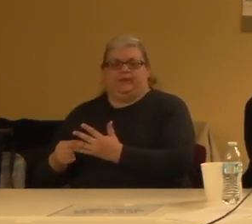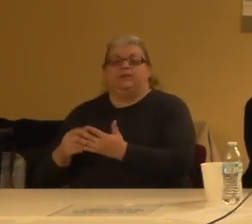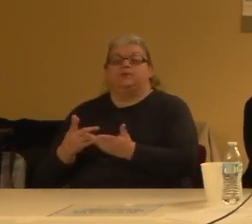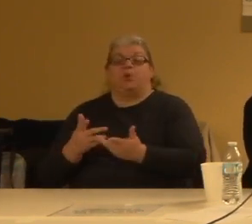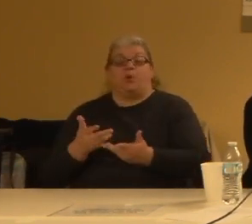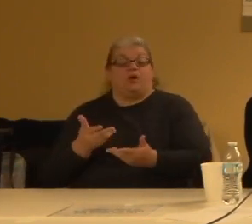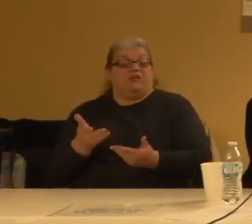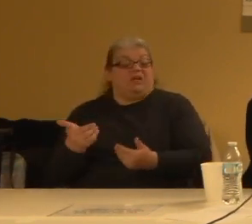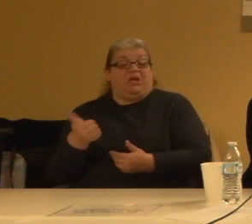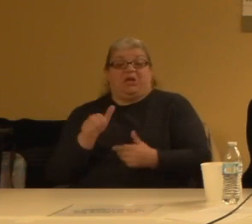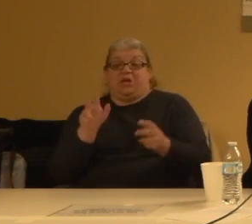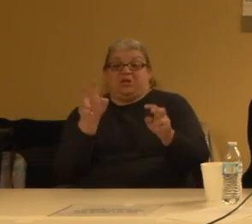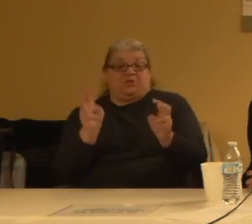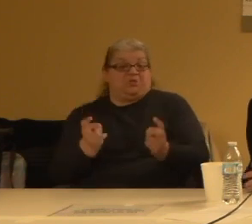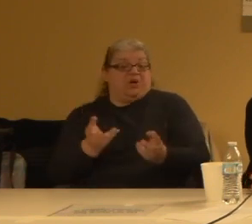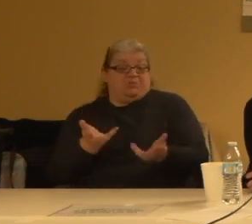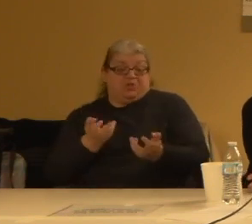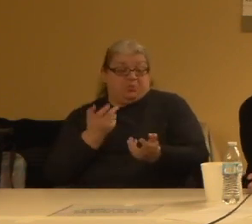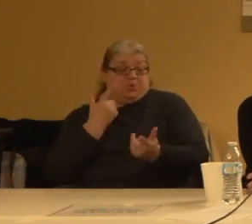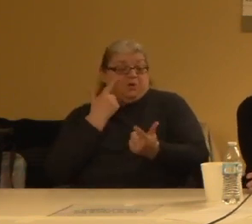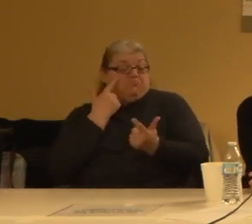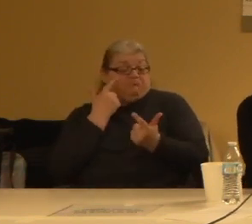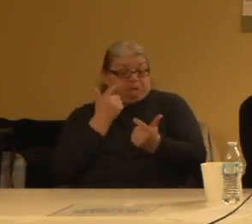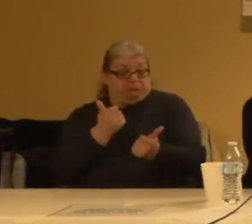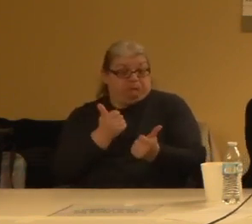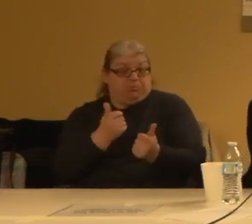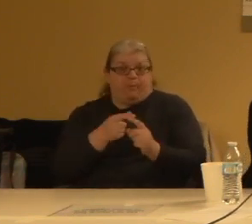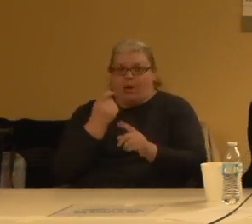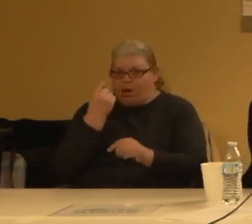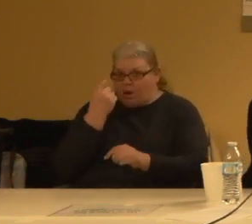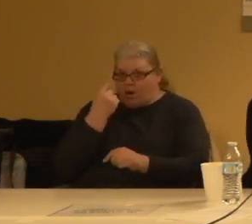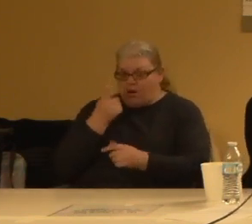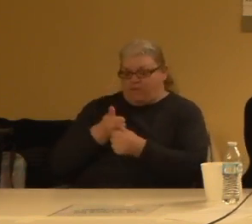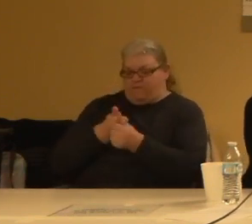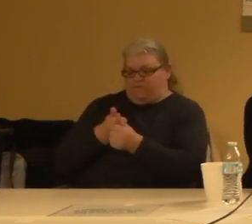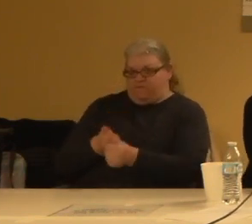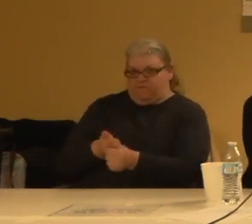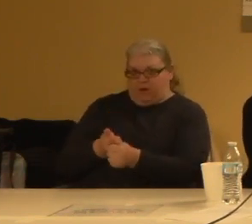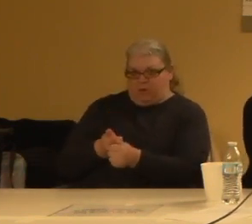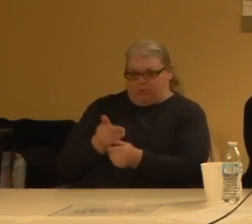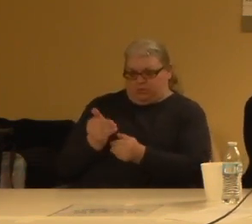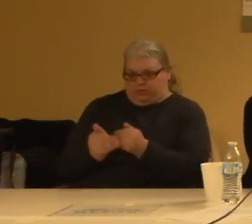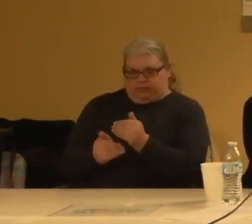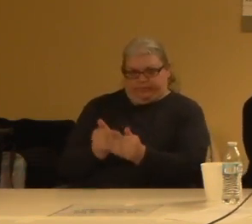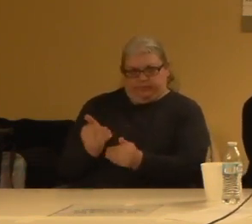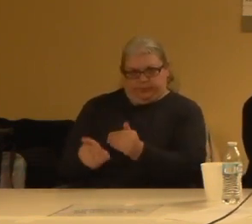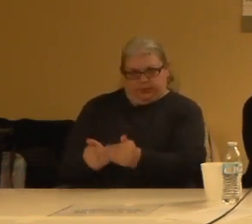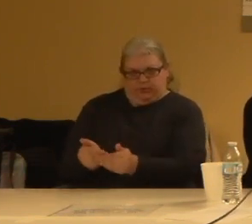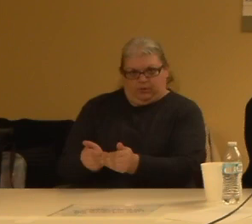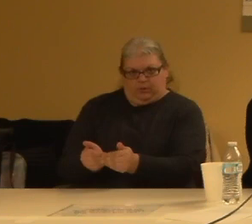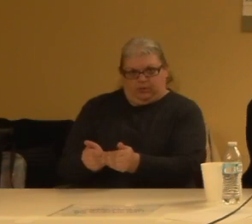but within whatever topic you want, you have to stay in the formula." And then artists can say, "I cannot deal with that,"